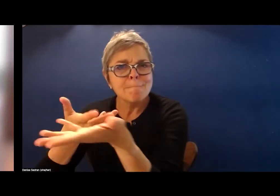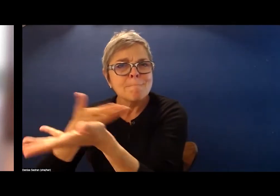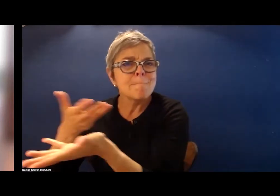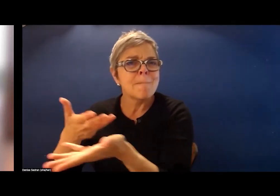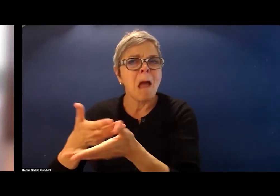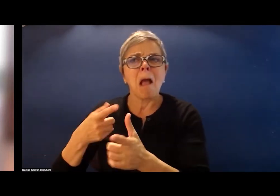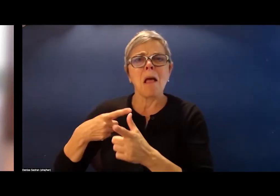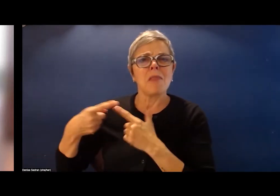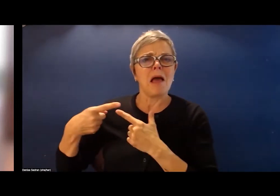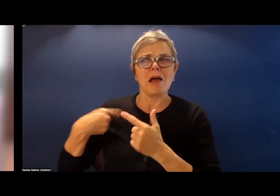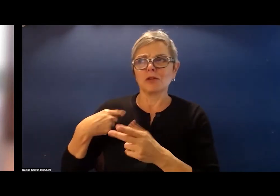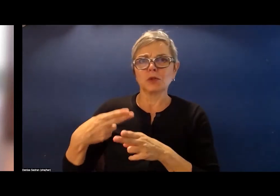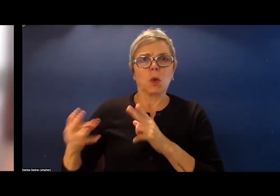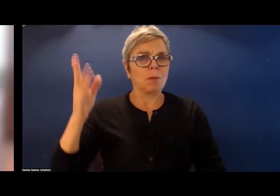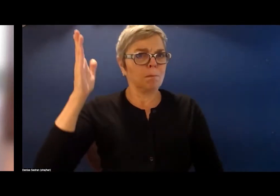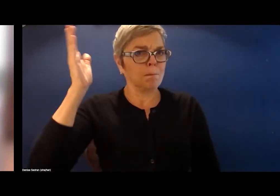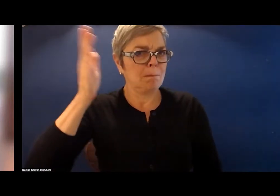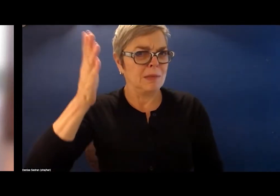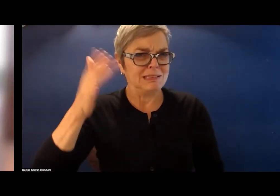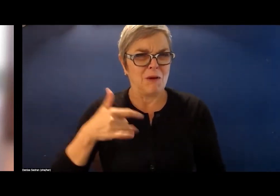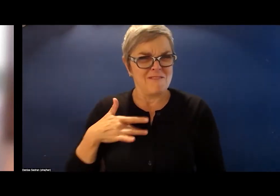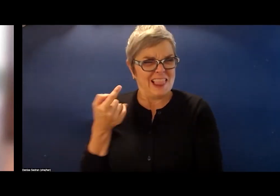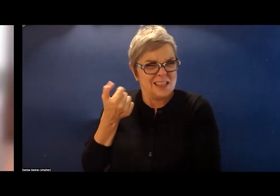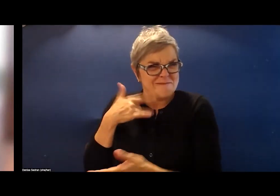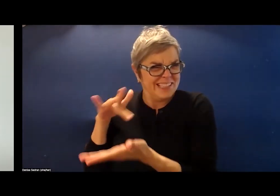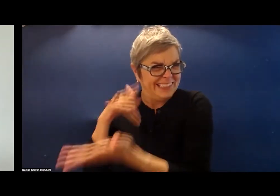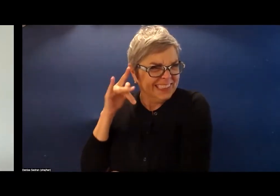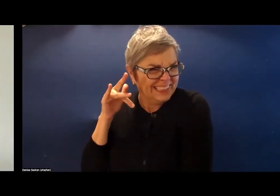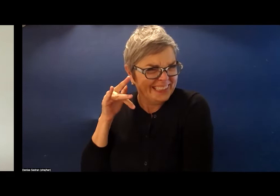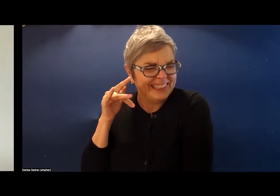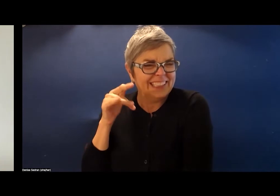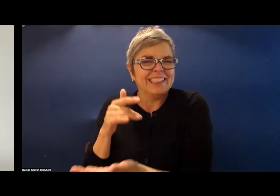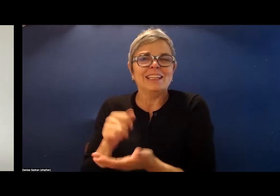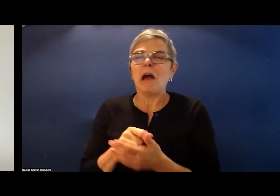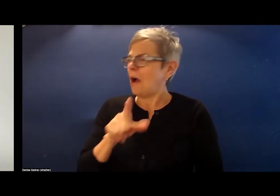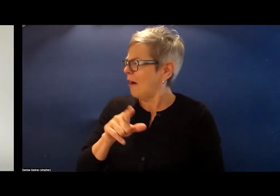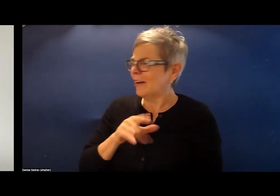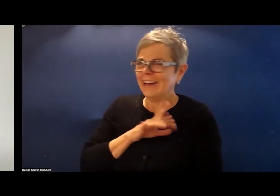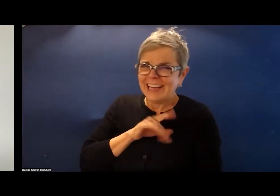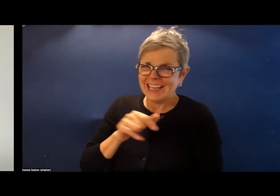any content myself. Chase: I love this admission.